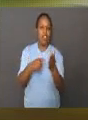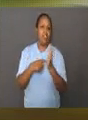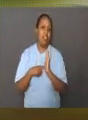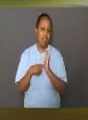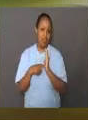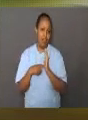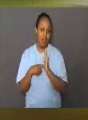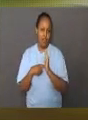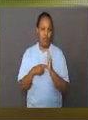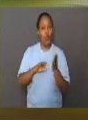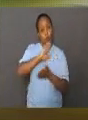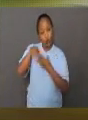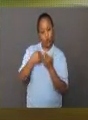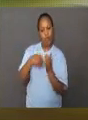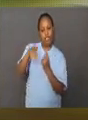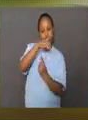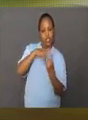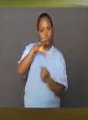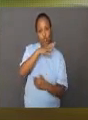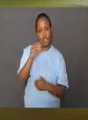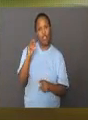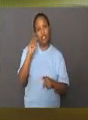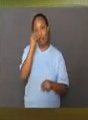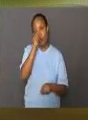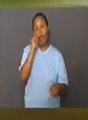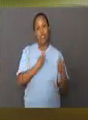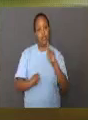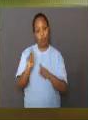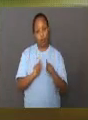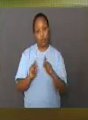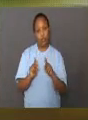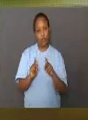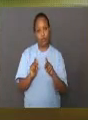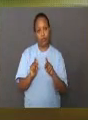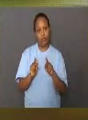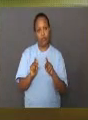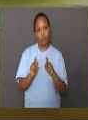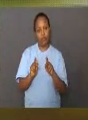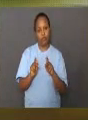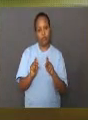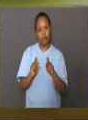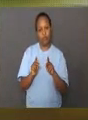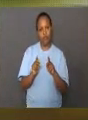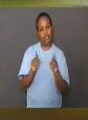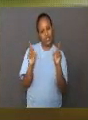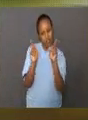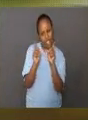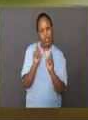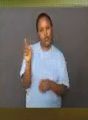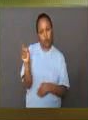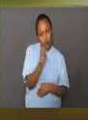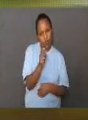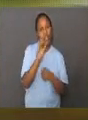all of the regions and peoples of ethiopia should receive a fair share of the country's